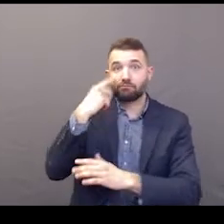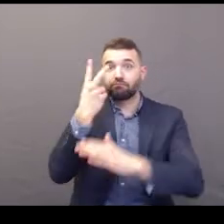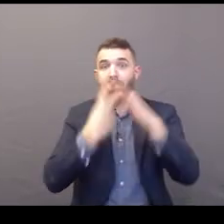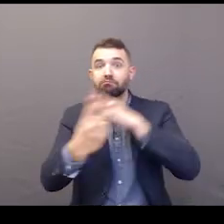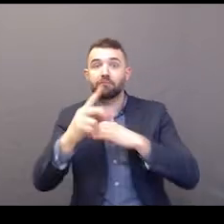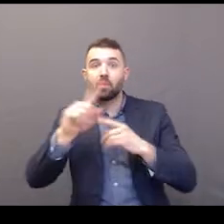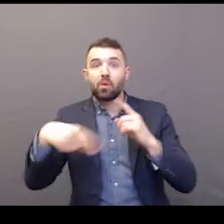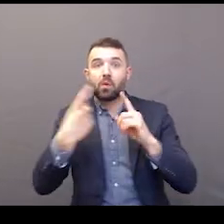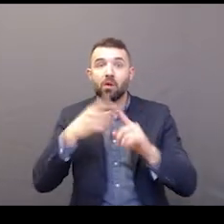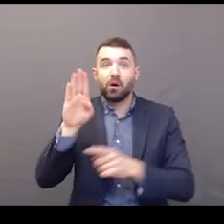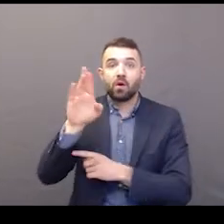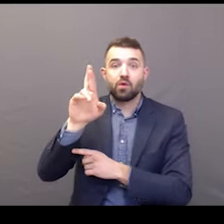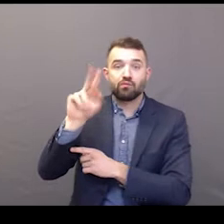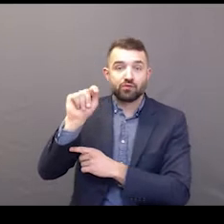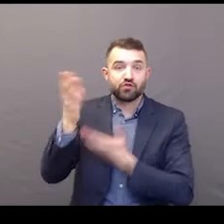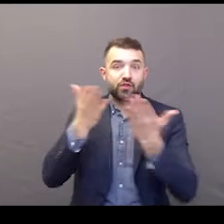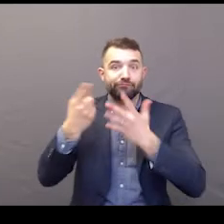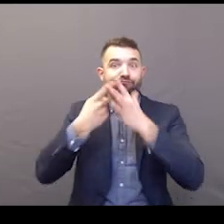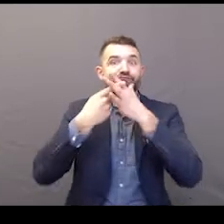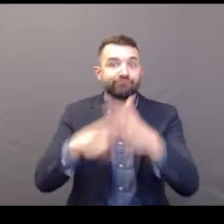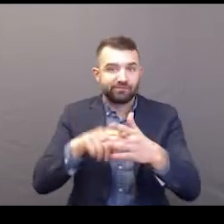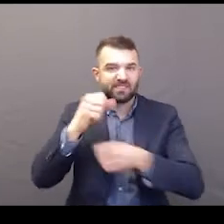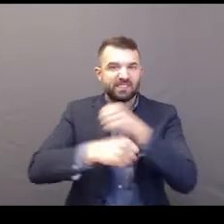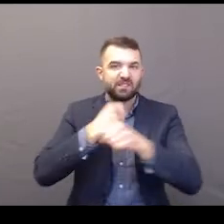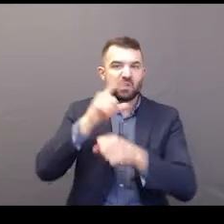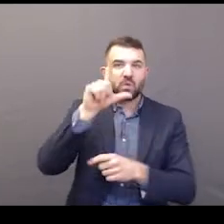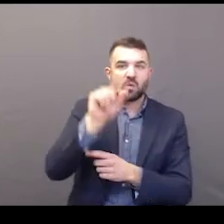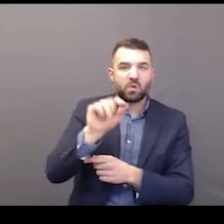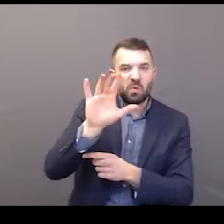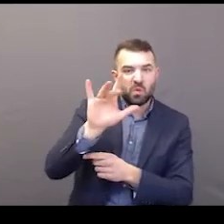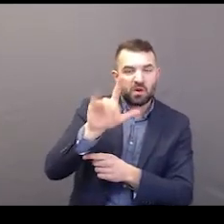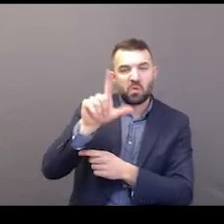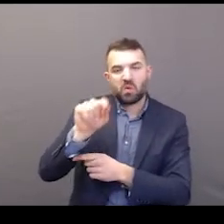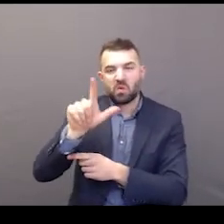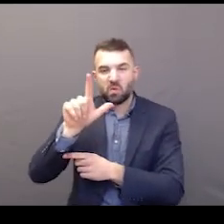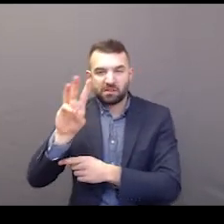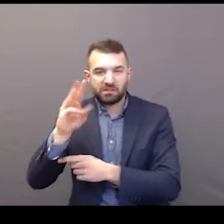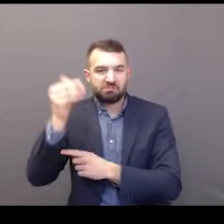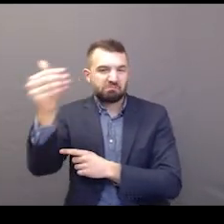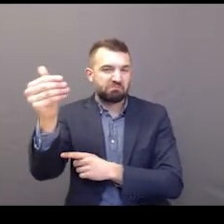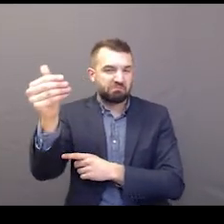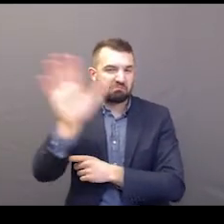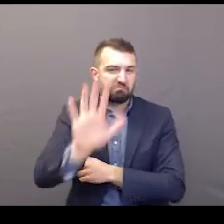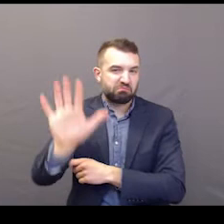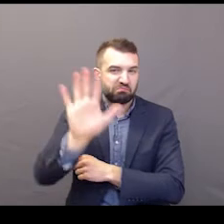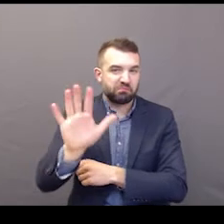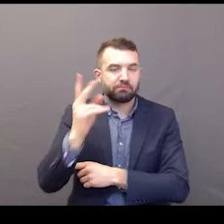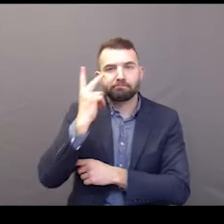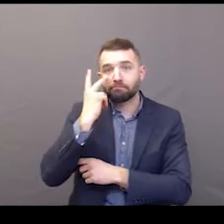begin is 2025/2026. This schedule is subject to change due to impacts from the recession caused